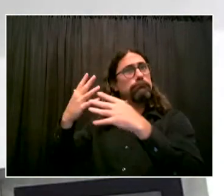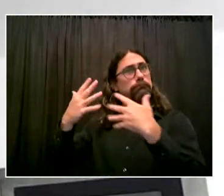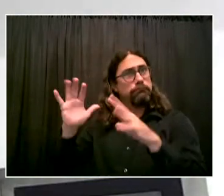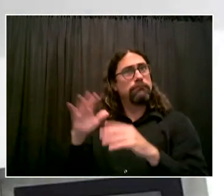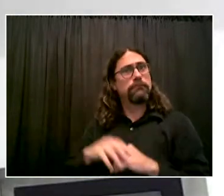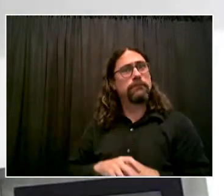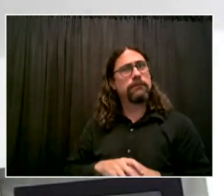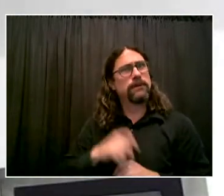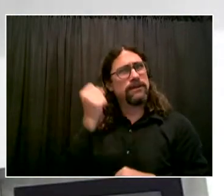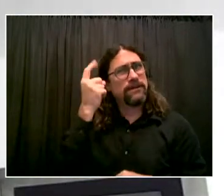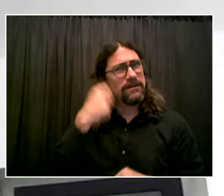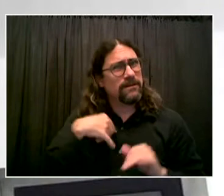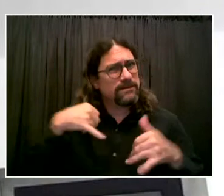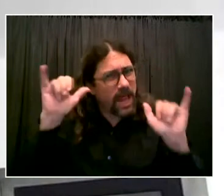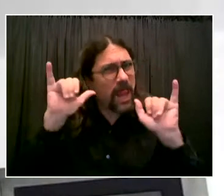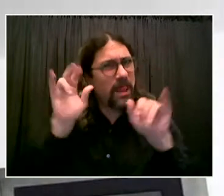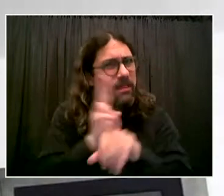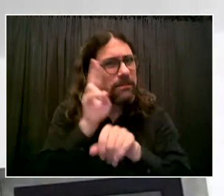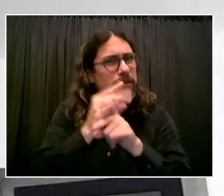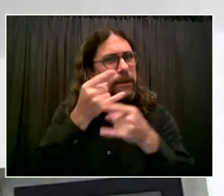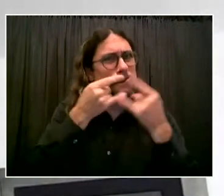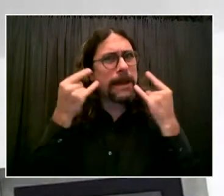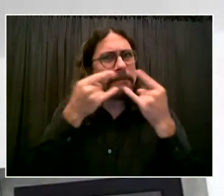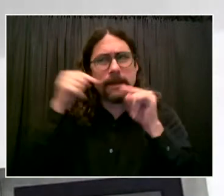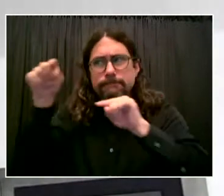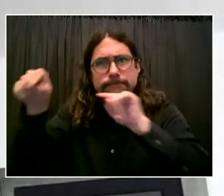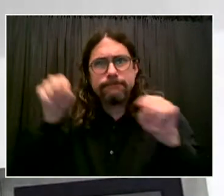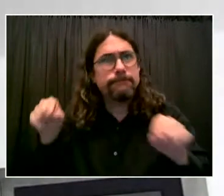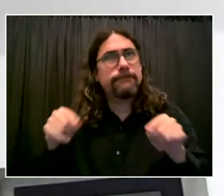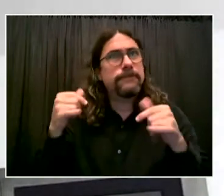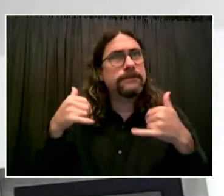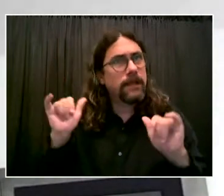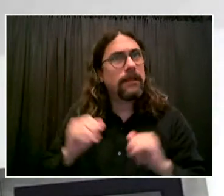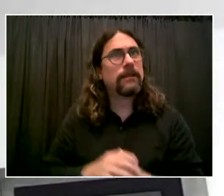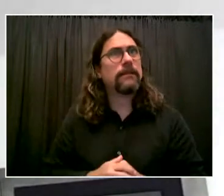WE FULLY SUPPORT MASKS. WHAT WE'RE ALL